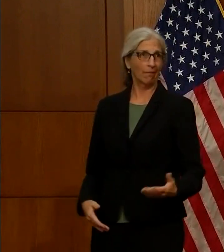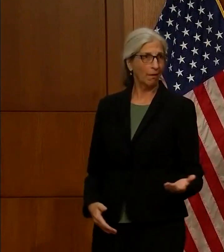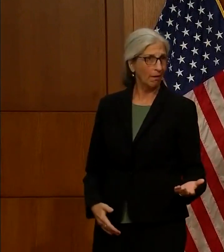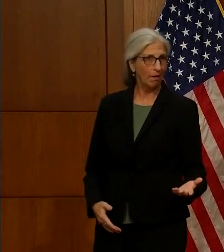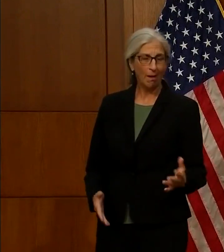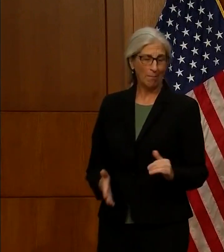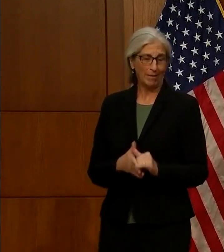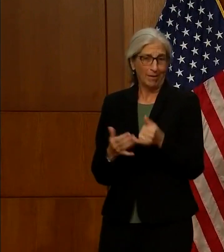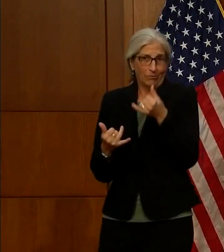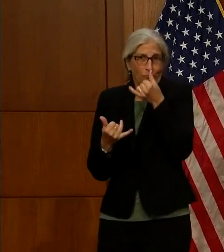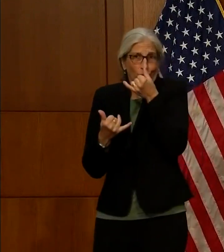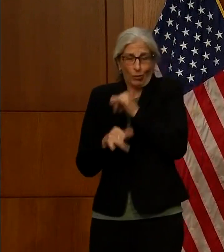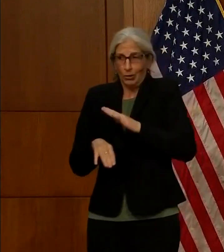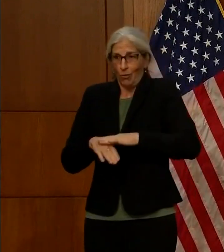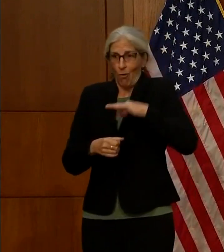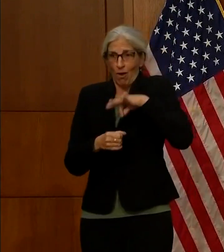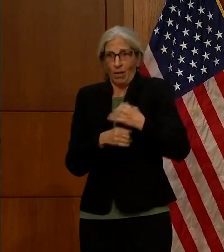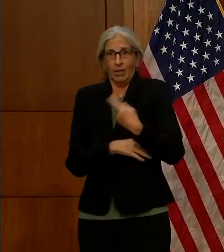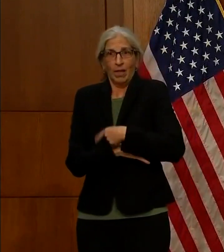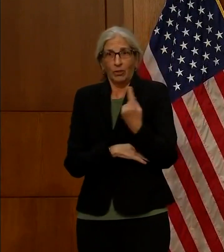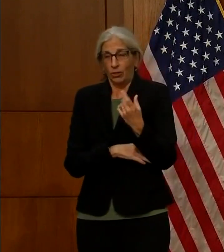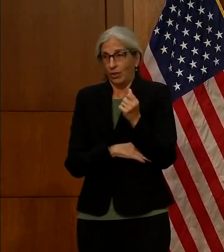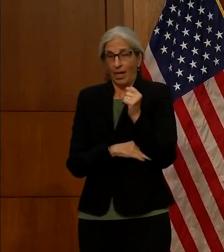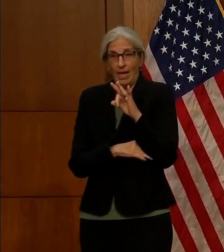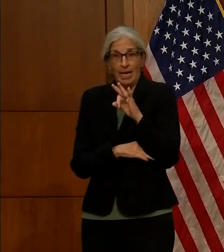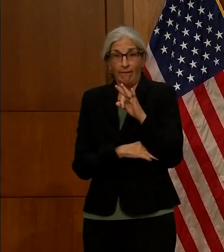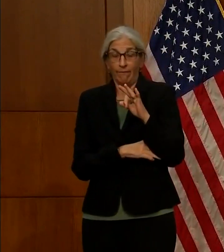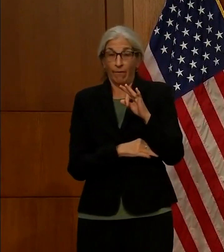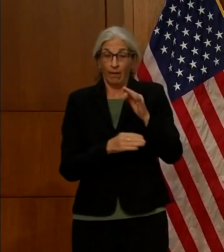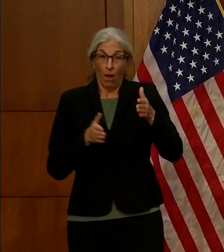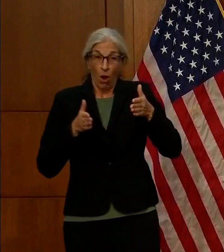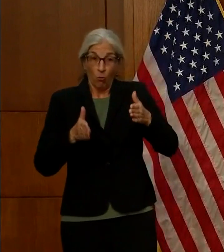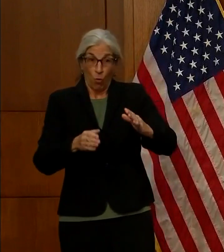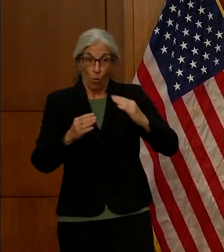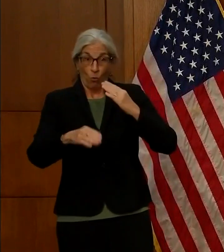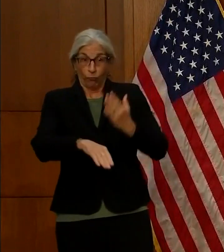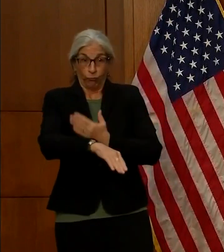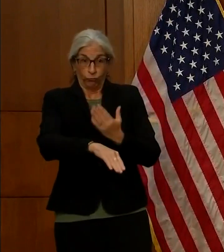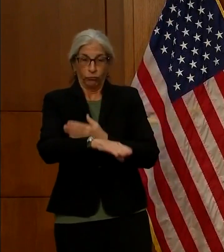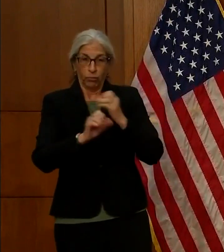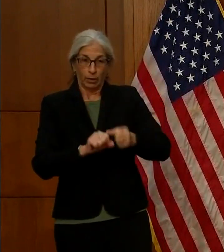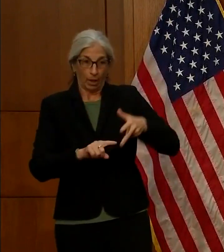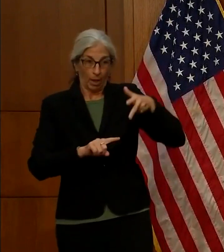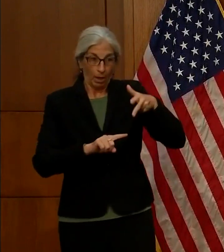SEEMS LIKE A PRETTY. SCARY